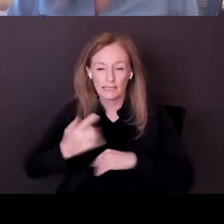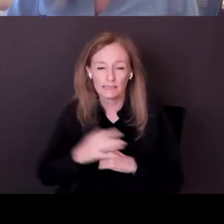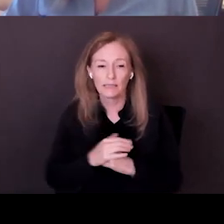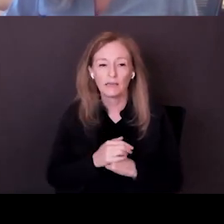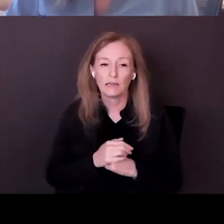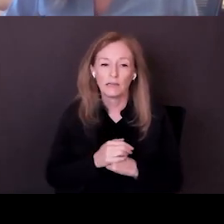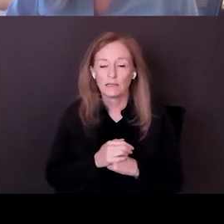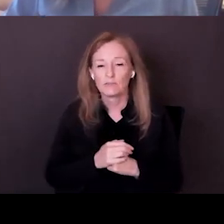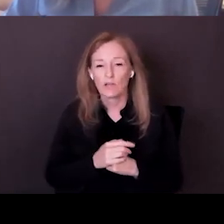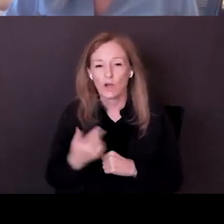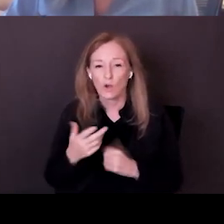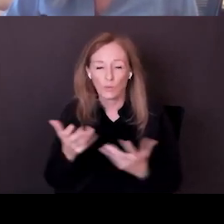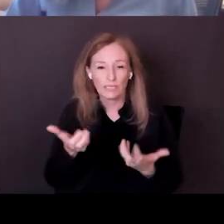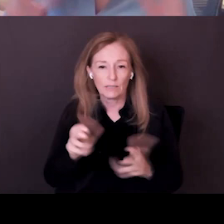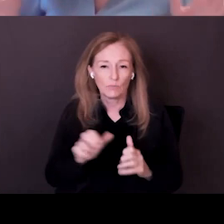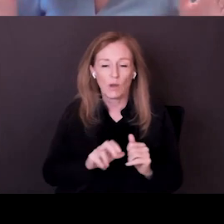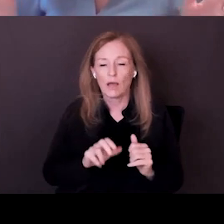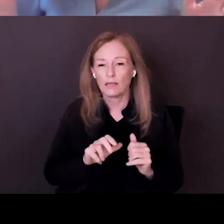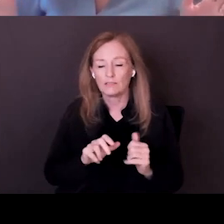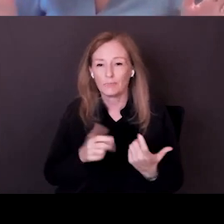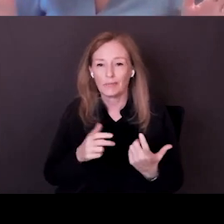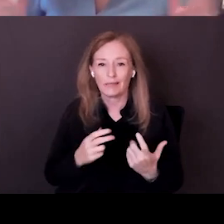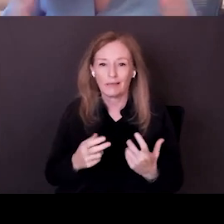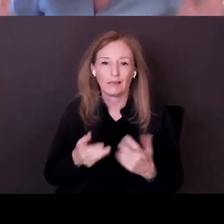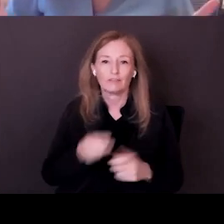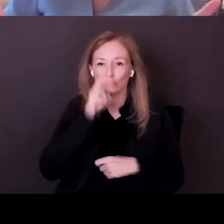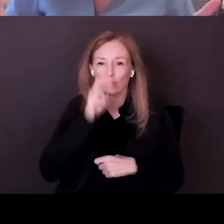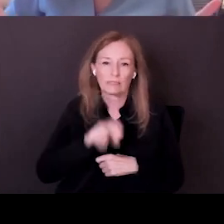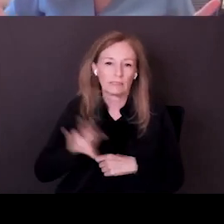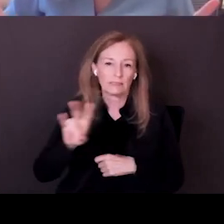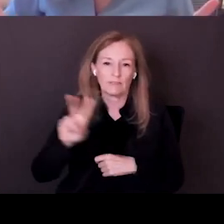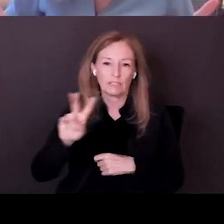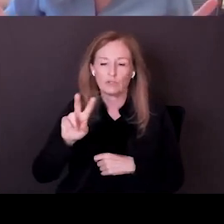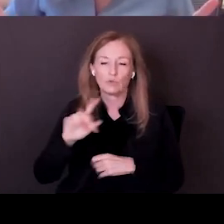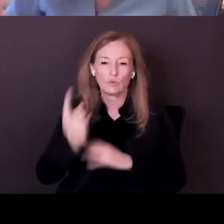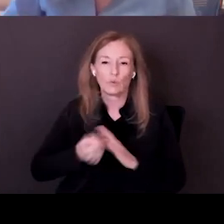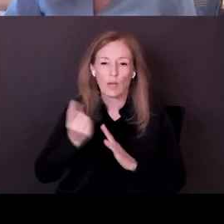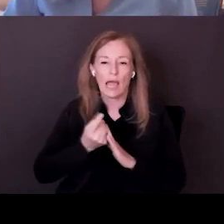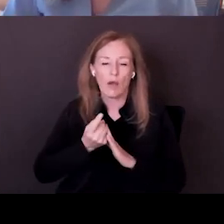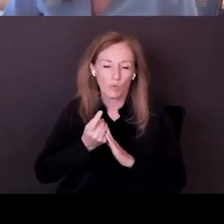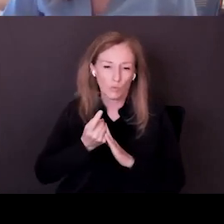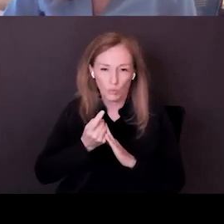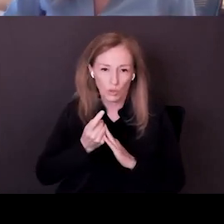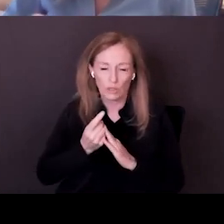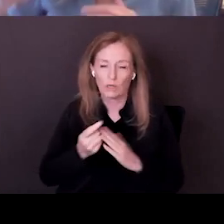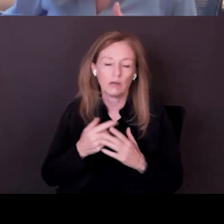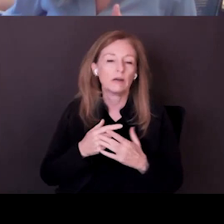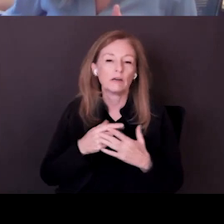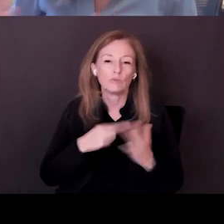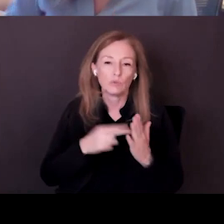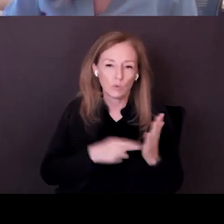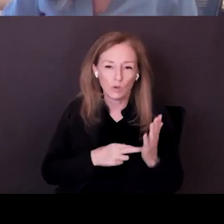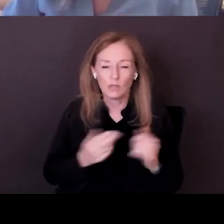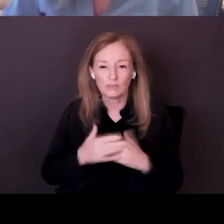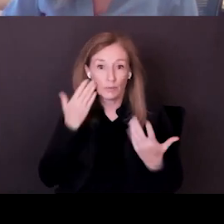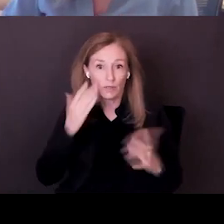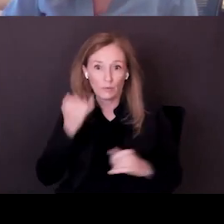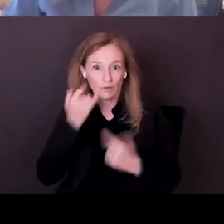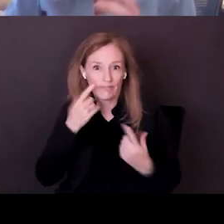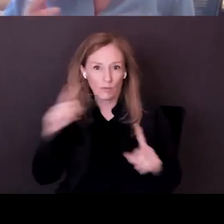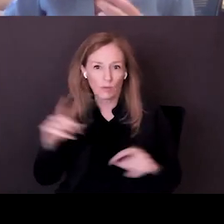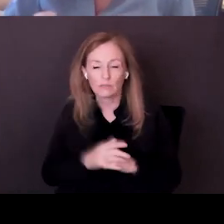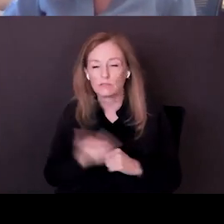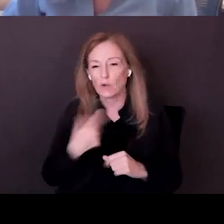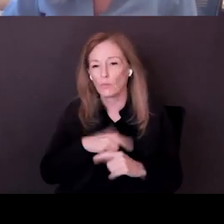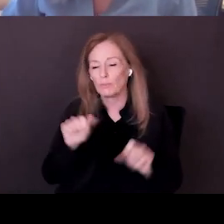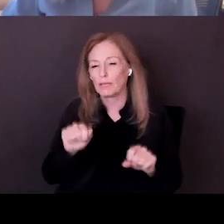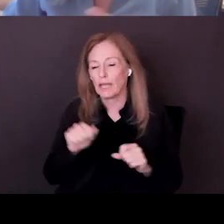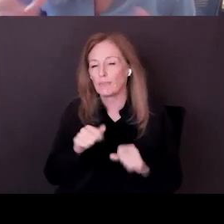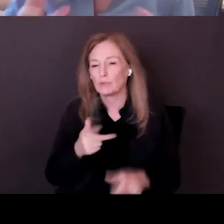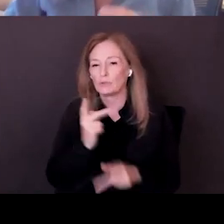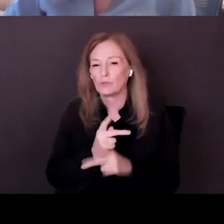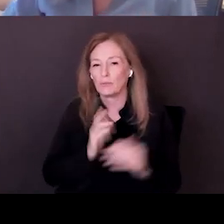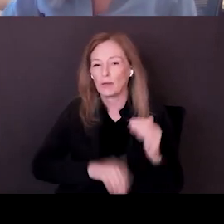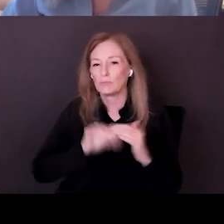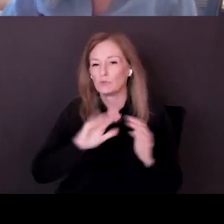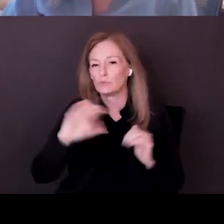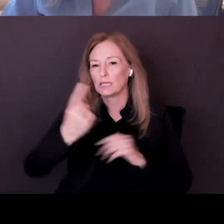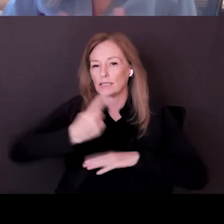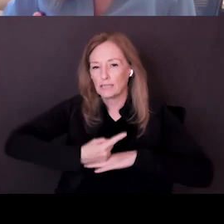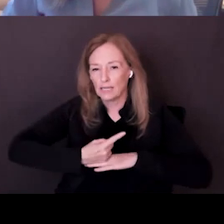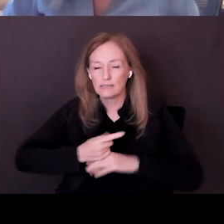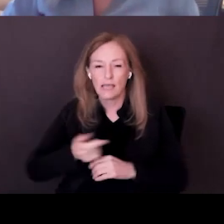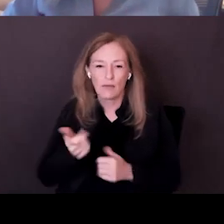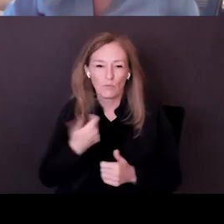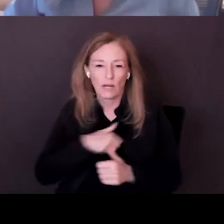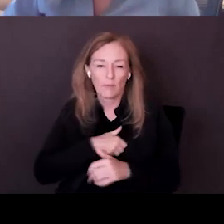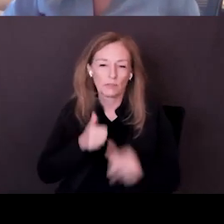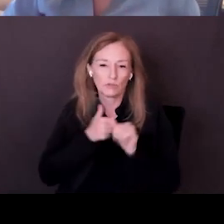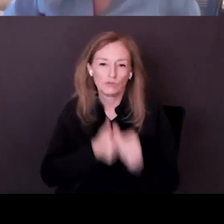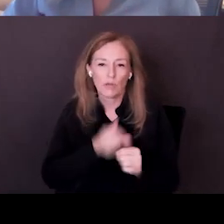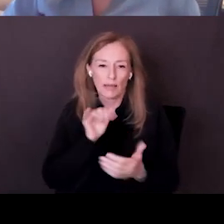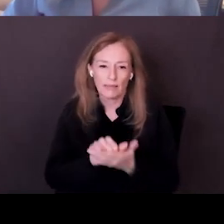BOUND TO THE 72-HOUR GUIDELINE. WE WERE ABLE TO KEEP THEM UP TO TEN DAYS.